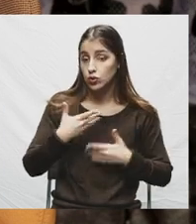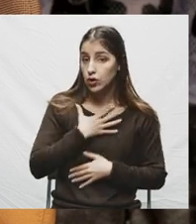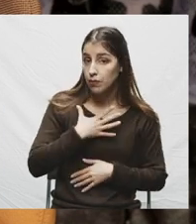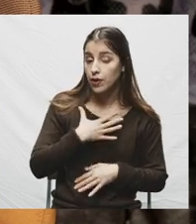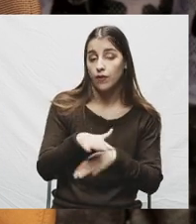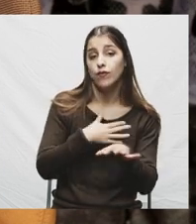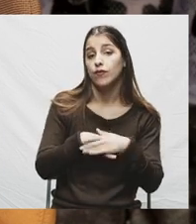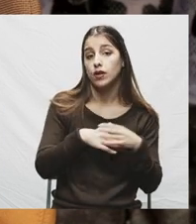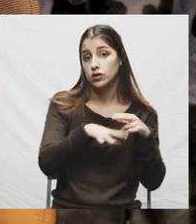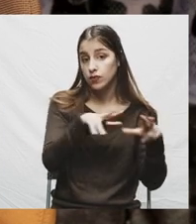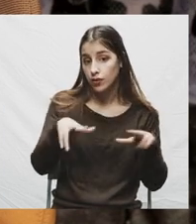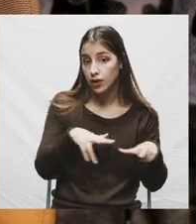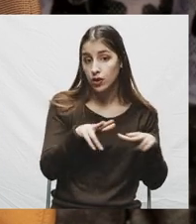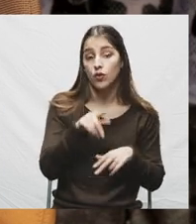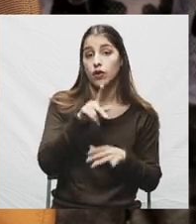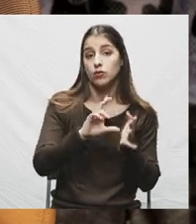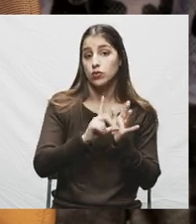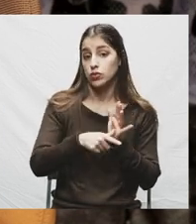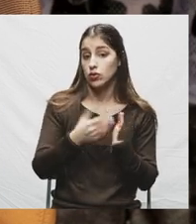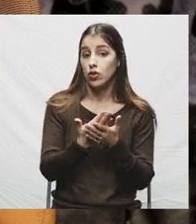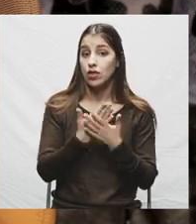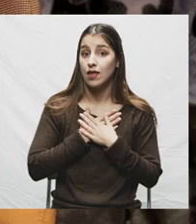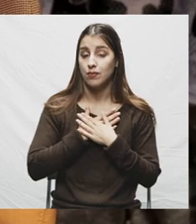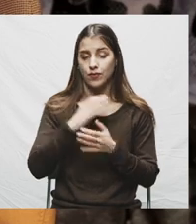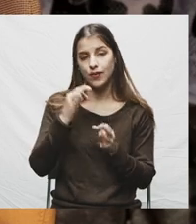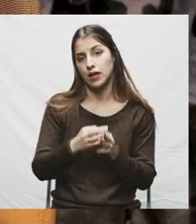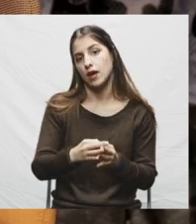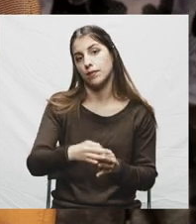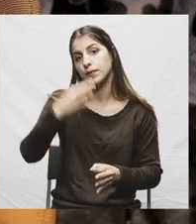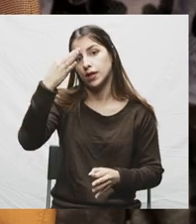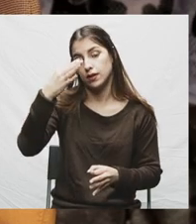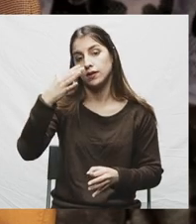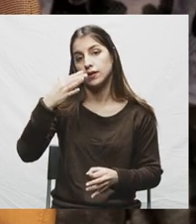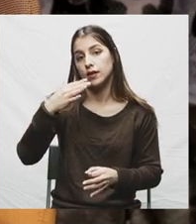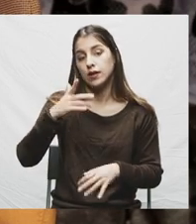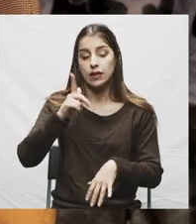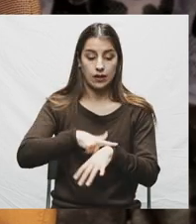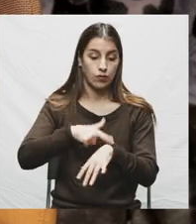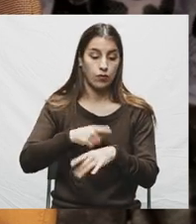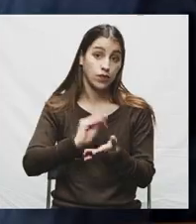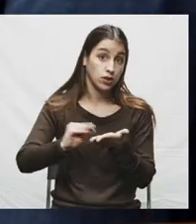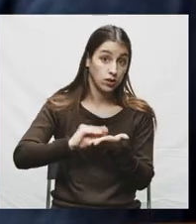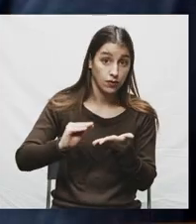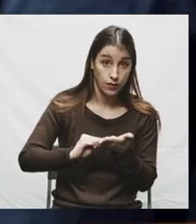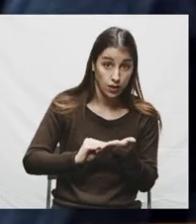It’s also him doing the videos. This project allowed me, finally, to find space for writing,